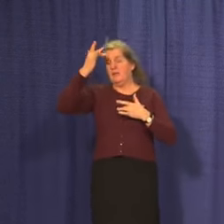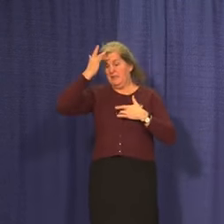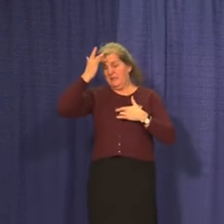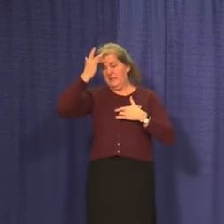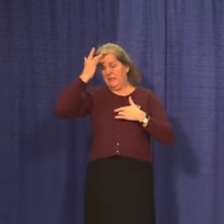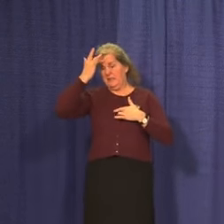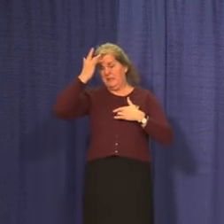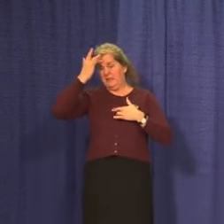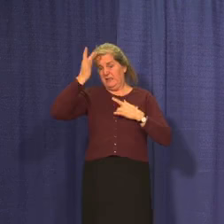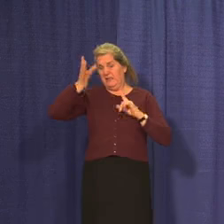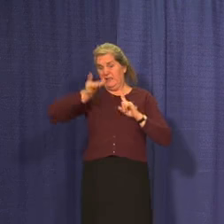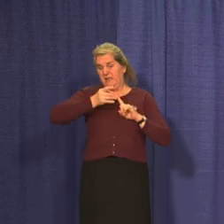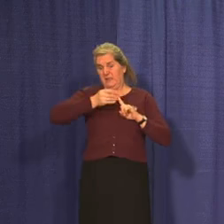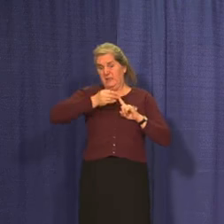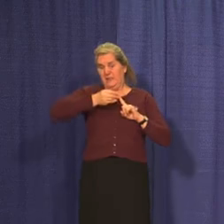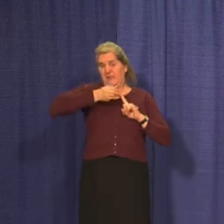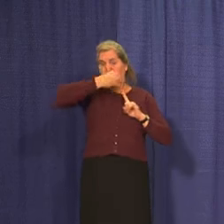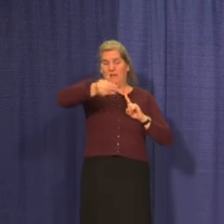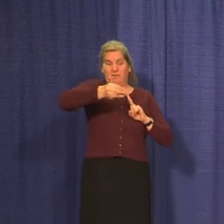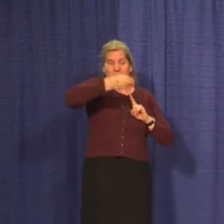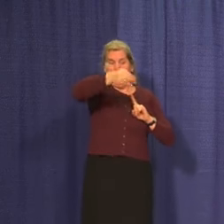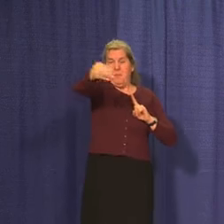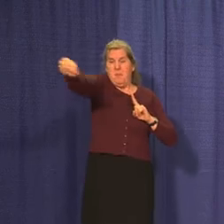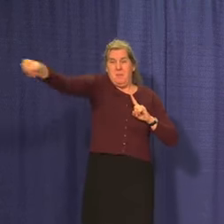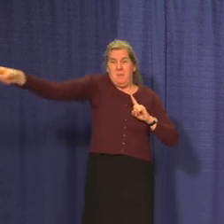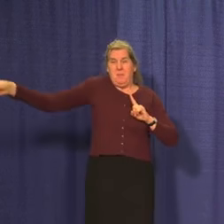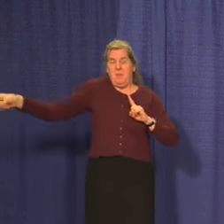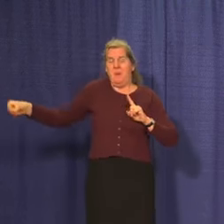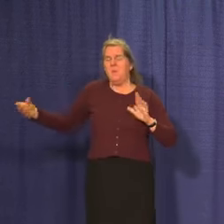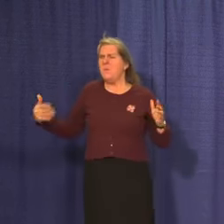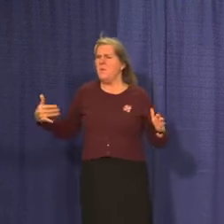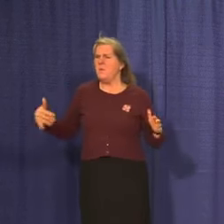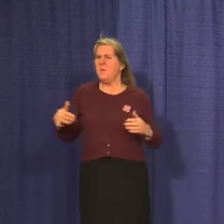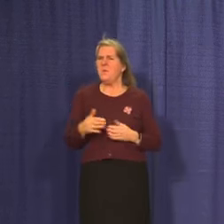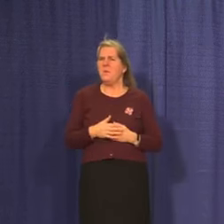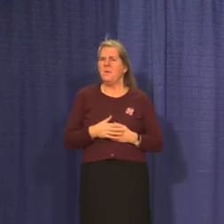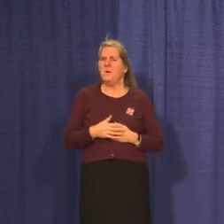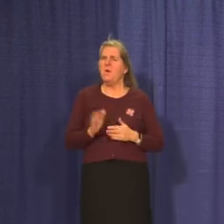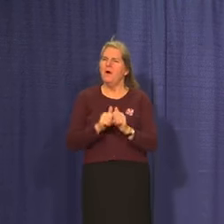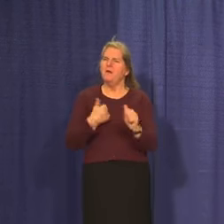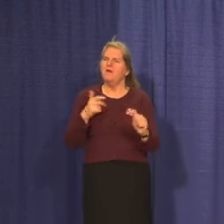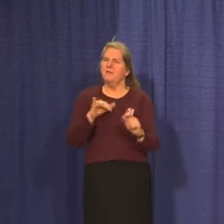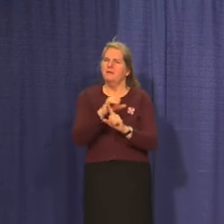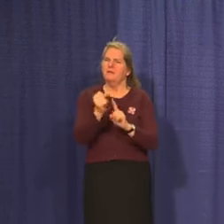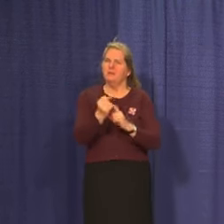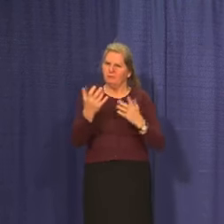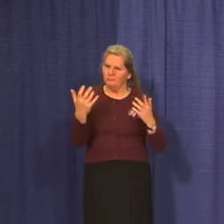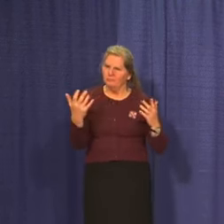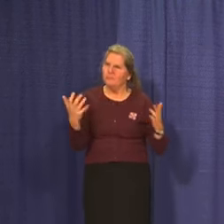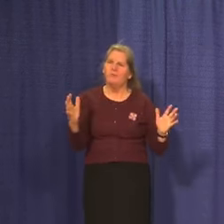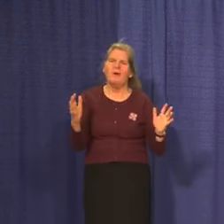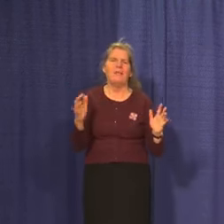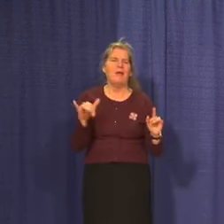COMMUNITY SPREAD. WE NEED TO AVOID THIS TYPE OF SCENARIO AND THE WAY WE DO THAT IS BY ENSURING THAT WE ARE